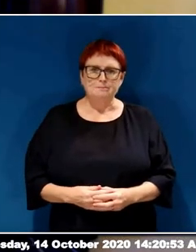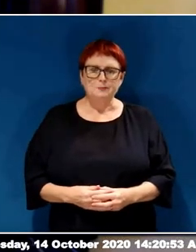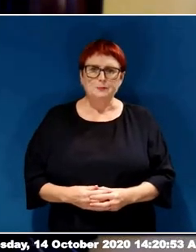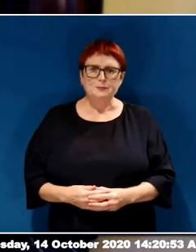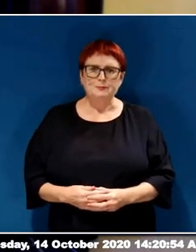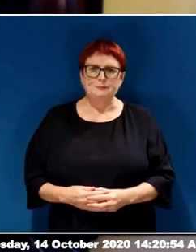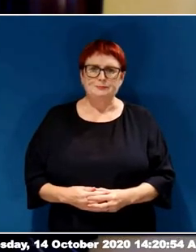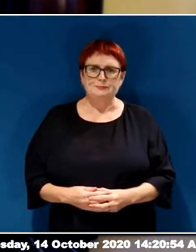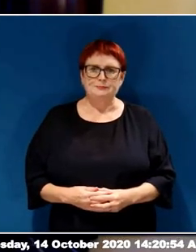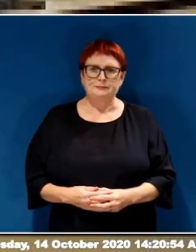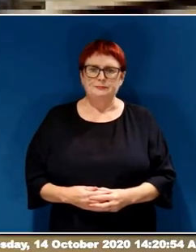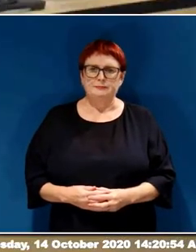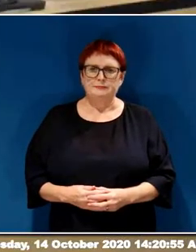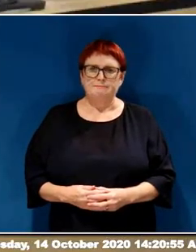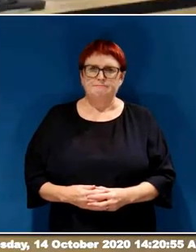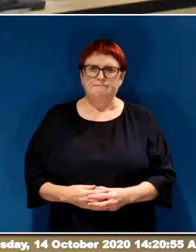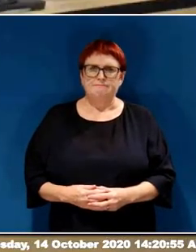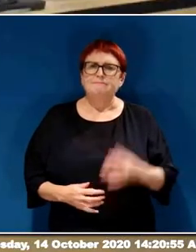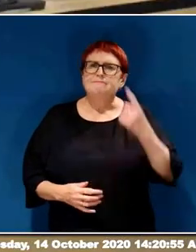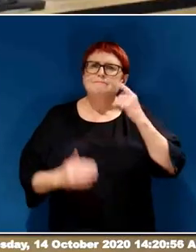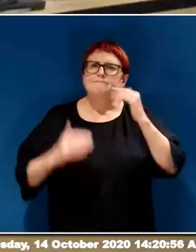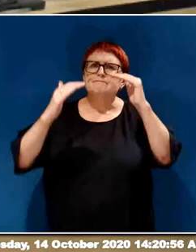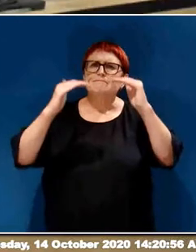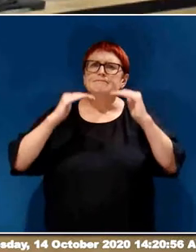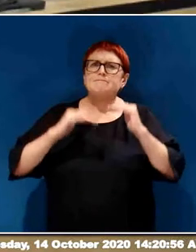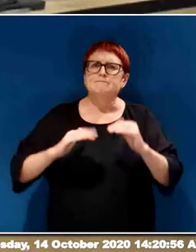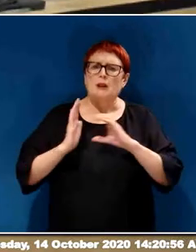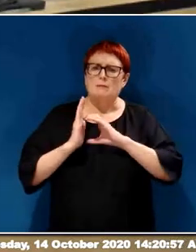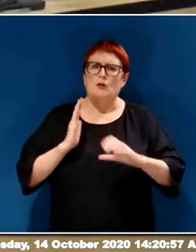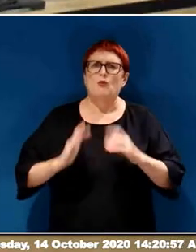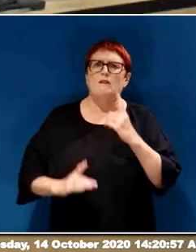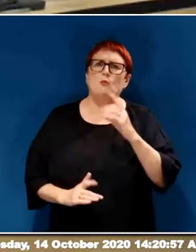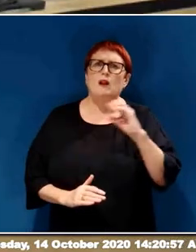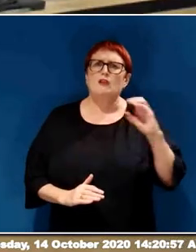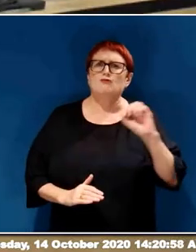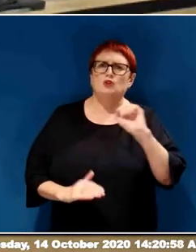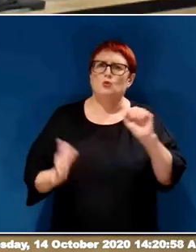agraph 100 to see if there is anything you want to supplement in respect of the